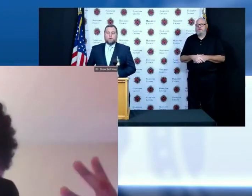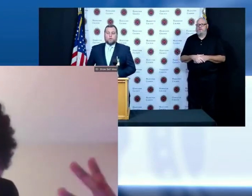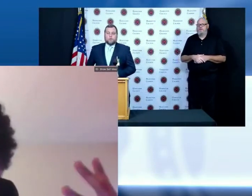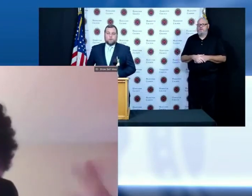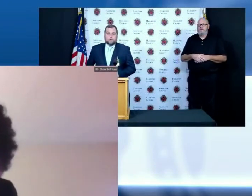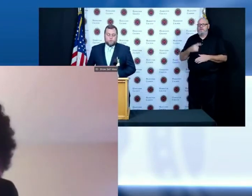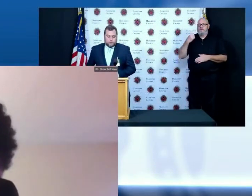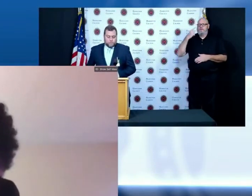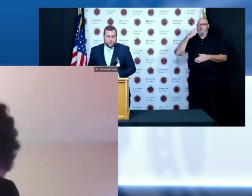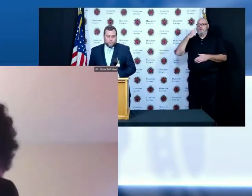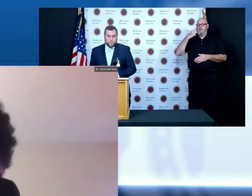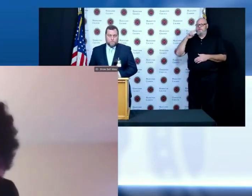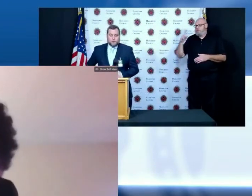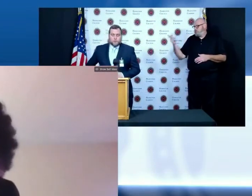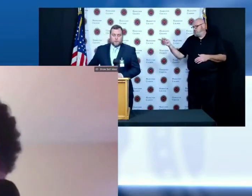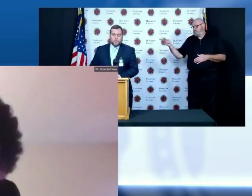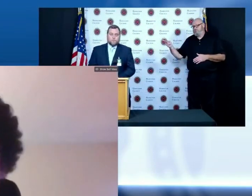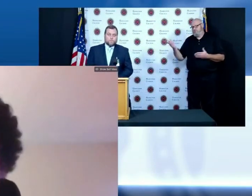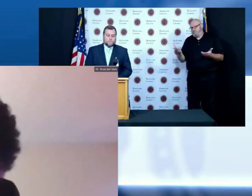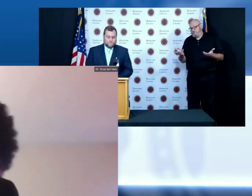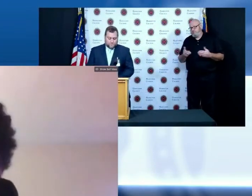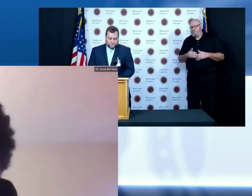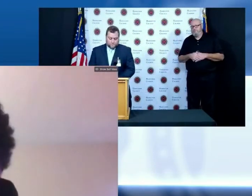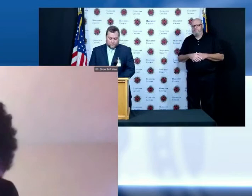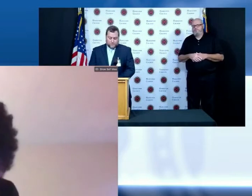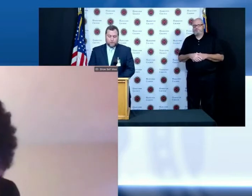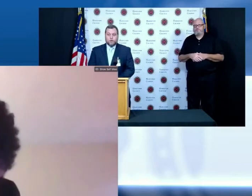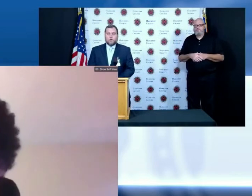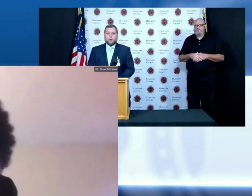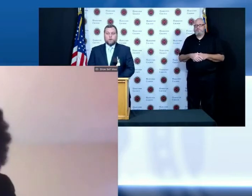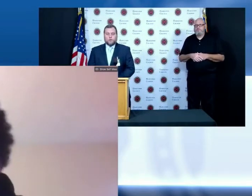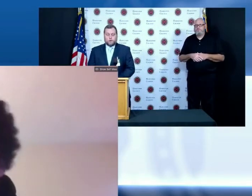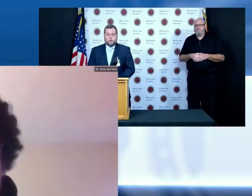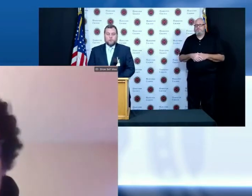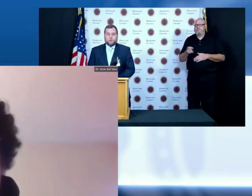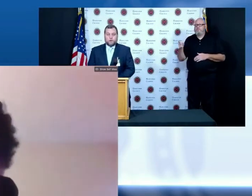as well as the four public health departments in Hamilton County so lots of logistics but I'm